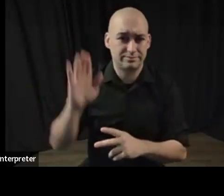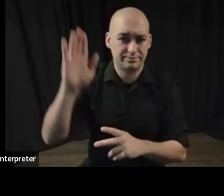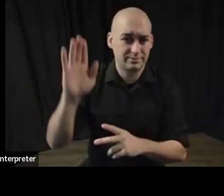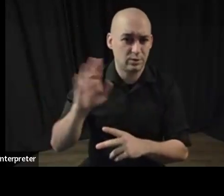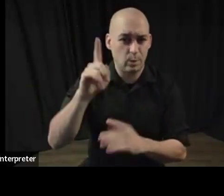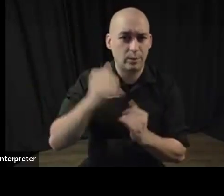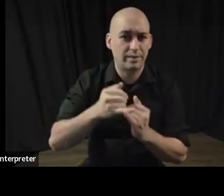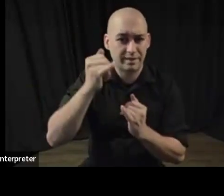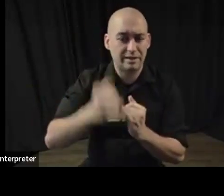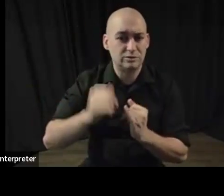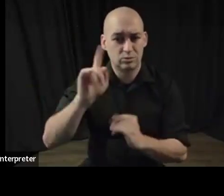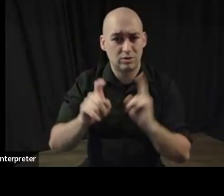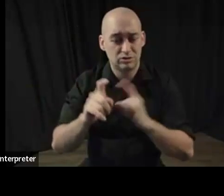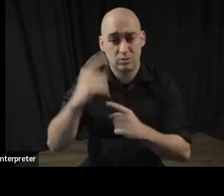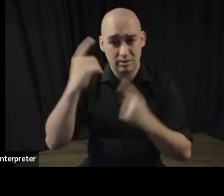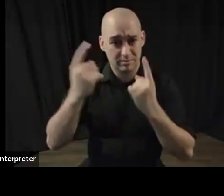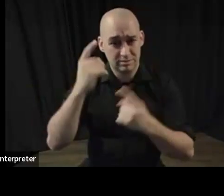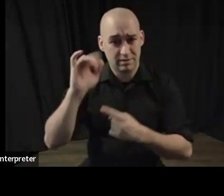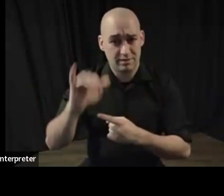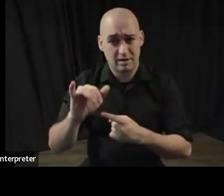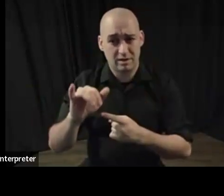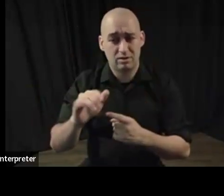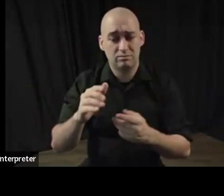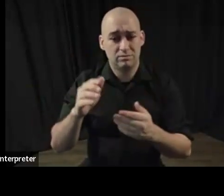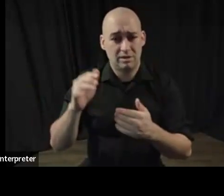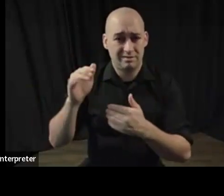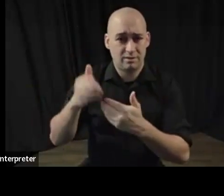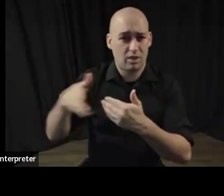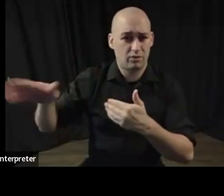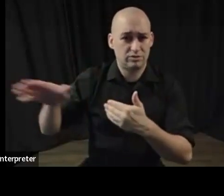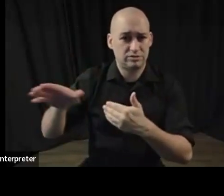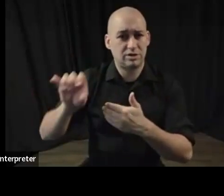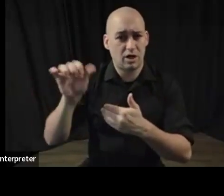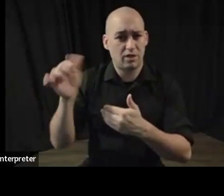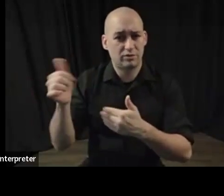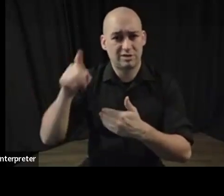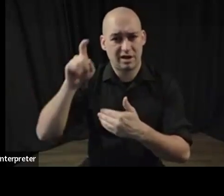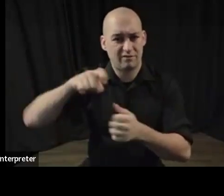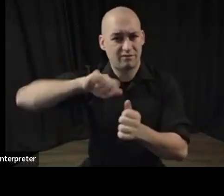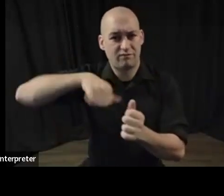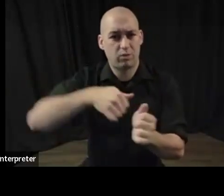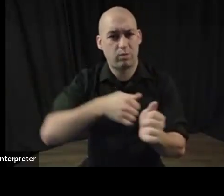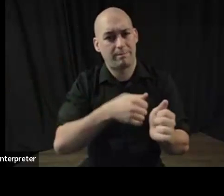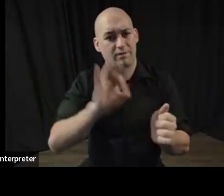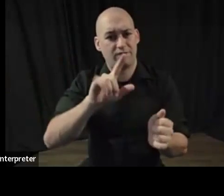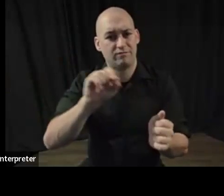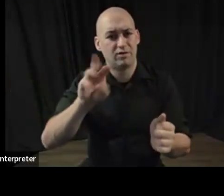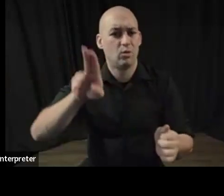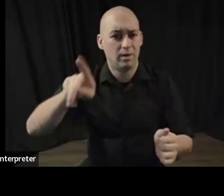we can consider that, and the rest of these will probably have to work with and follow up. So,